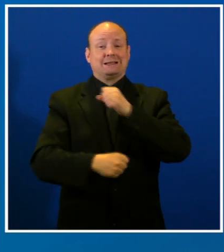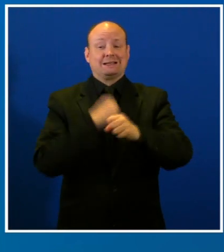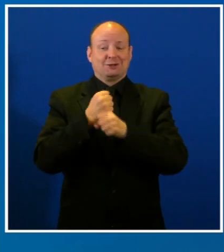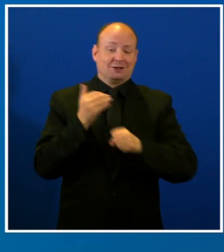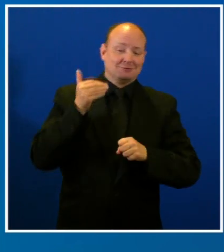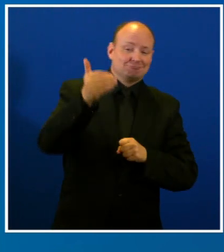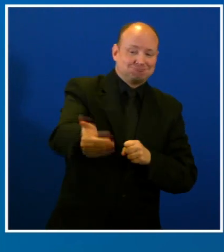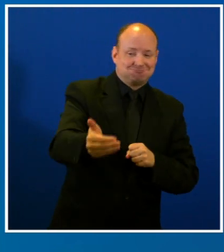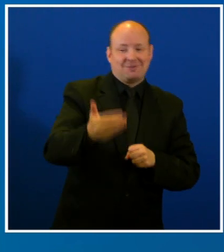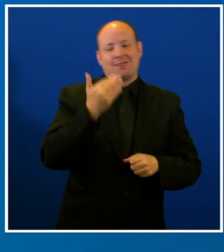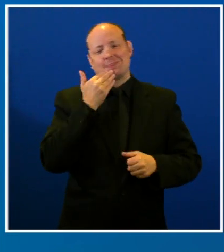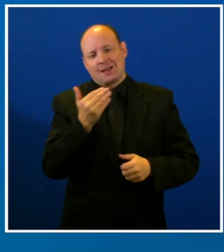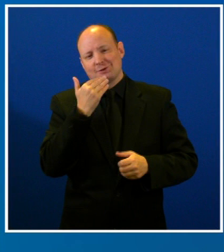good care of yourself. Be well.